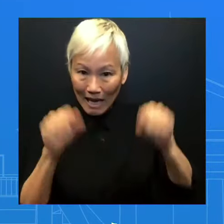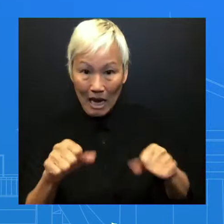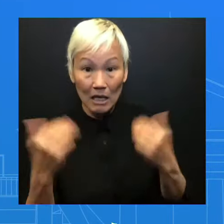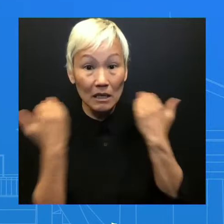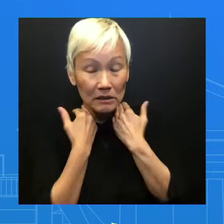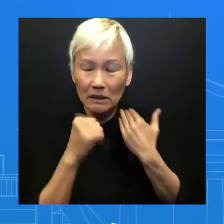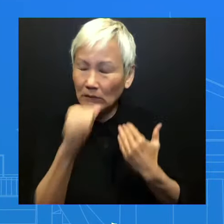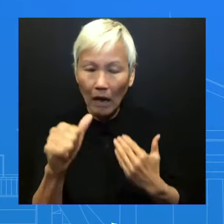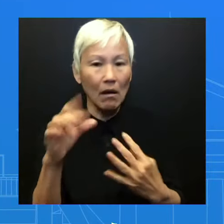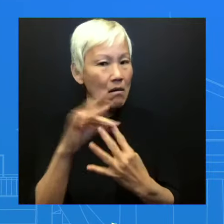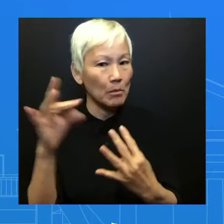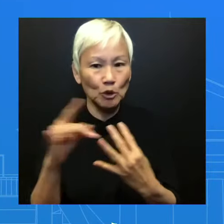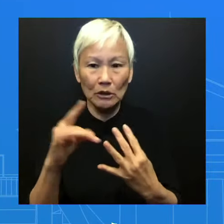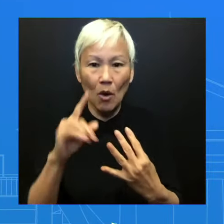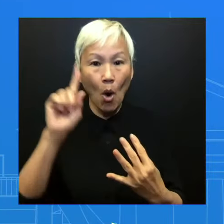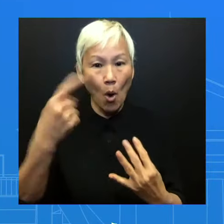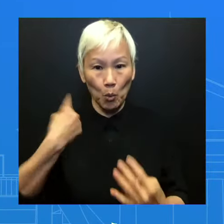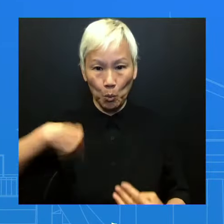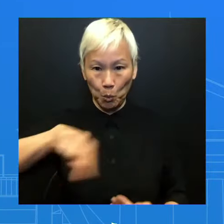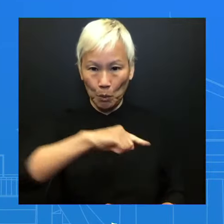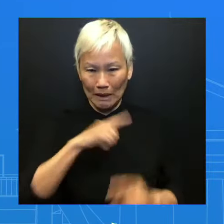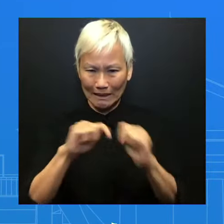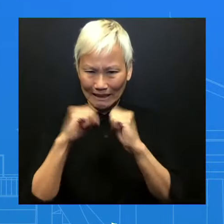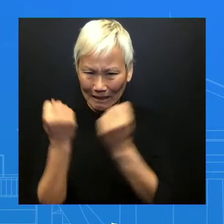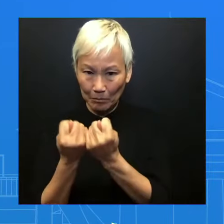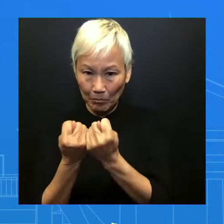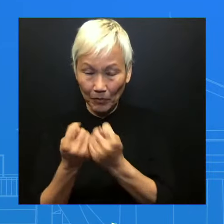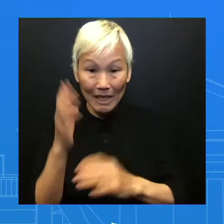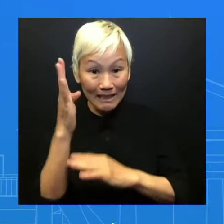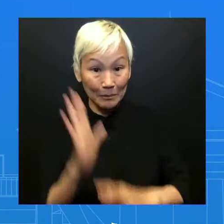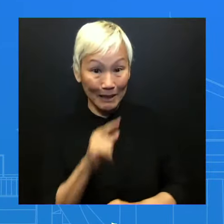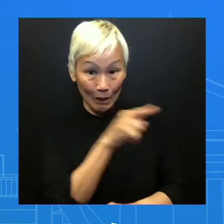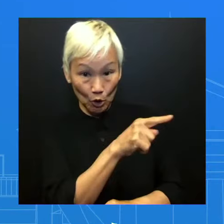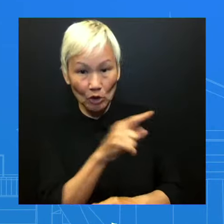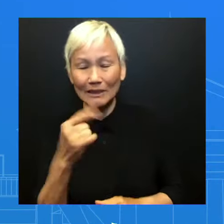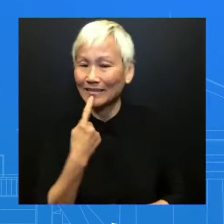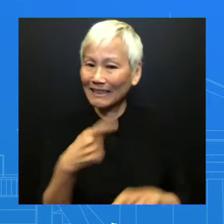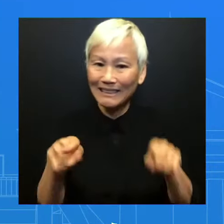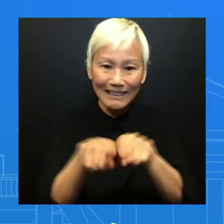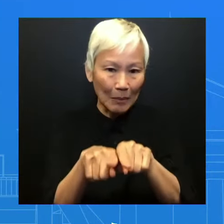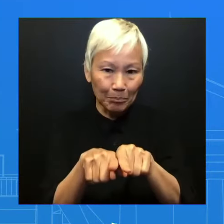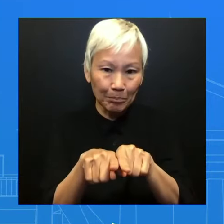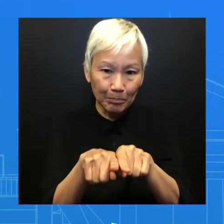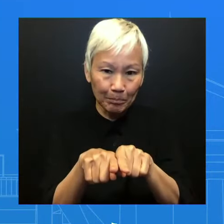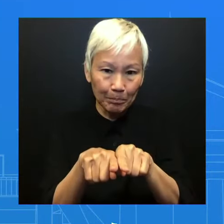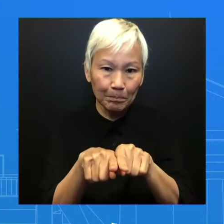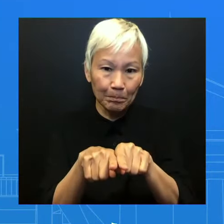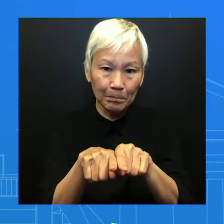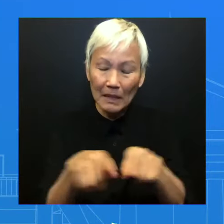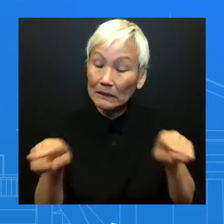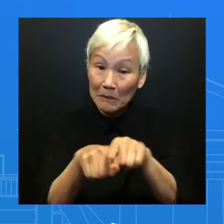from Speaker McCarthy as well, as well as the President -- say that default is not an option. So that's what we're moving towards.